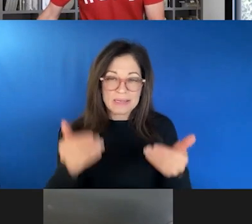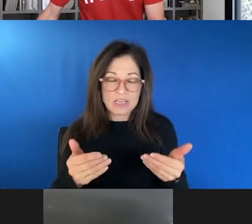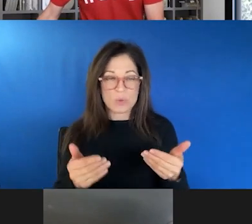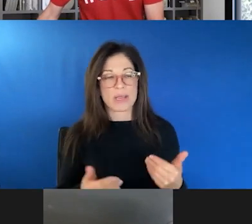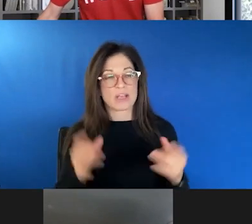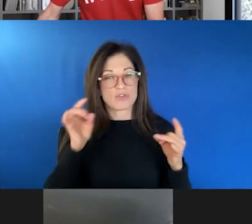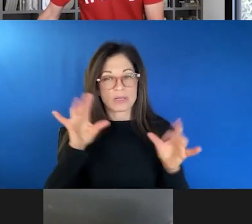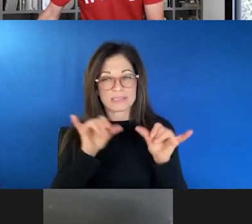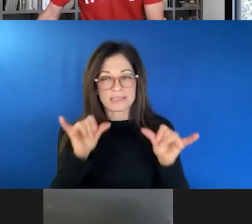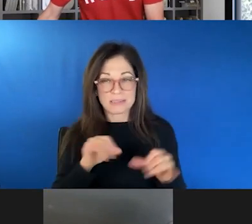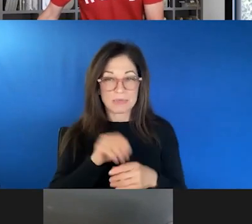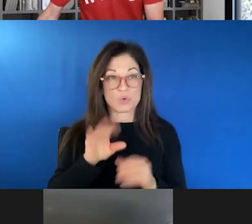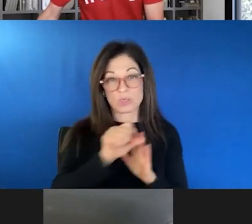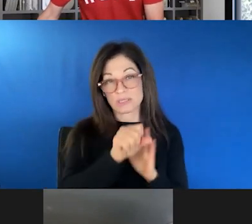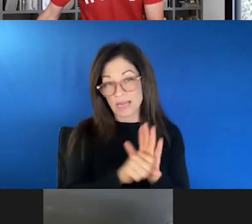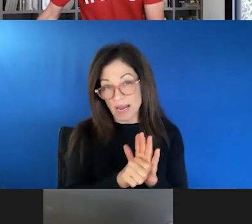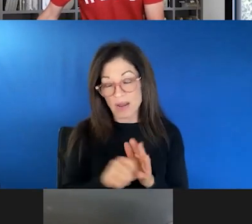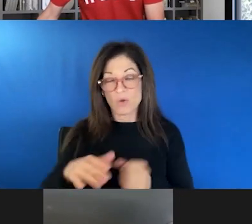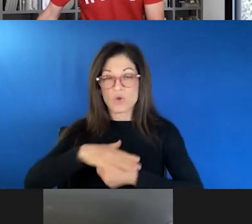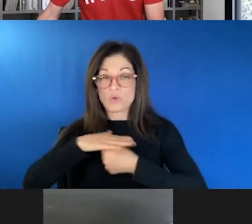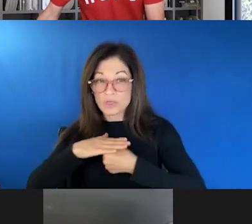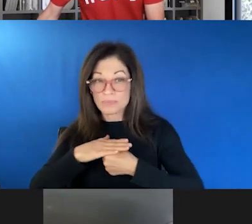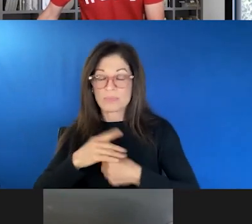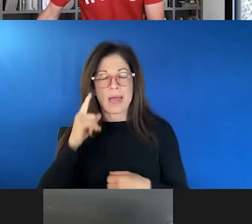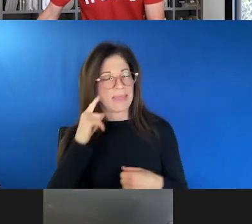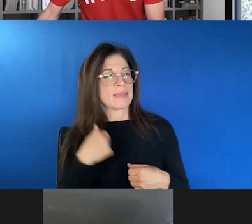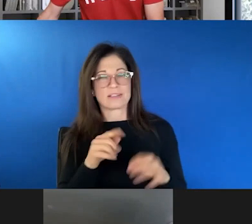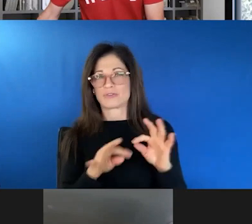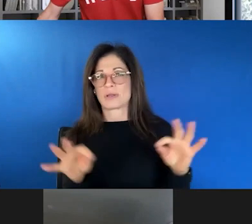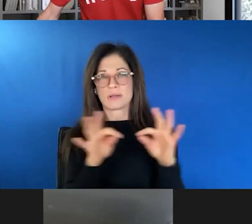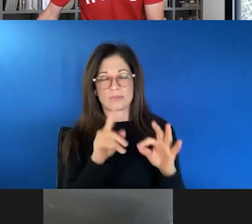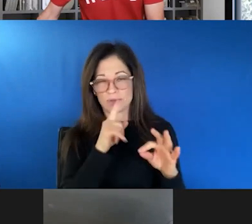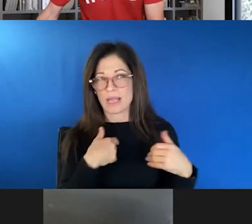STATE AND REGION, I THINK IT IS CRITICAL TO THINK ABOUT HOW YOU